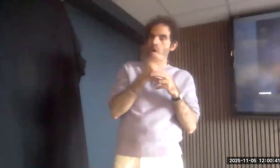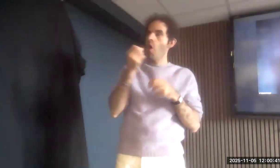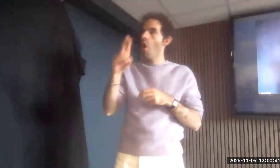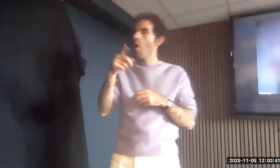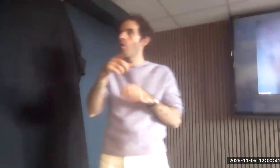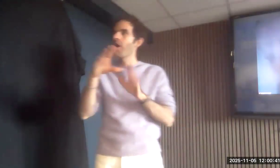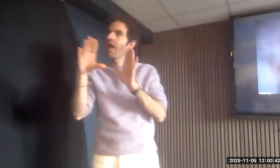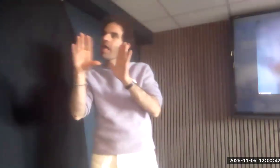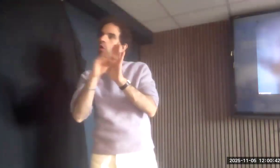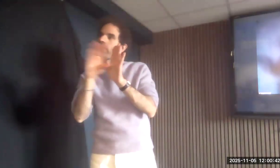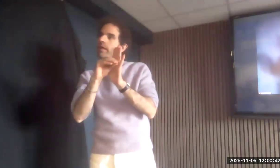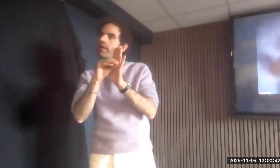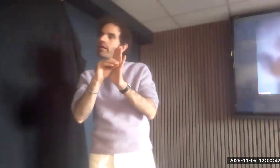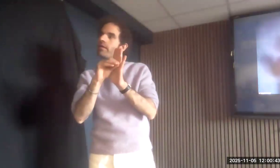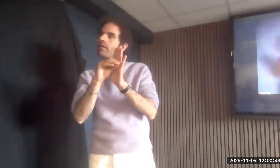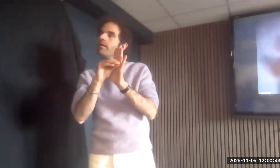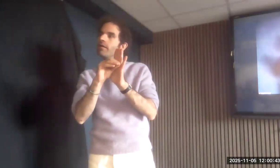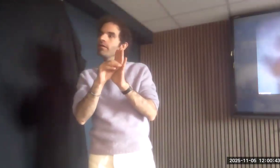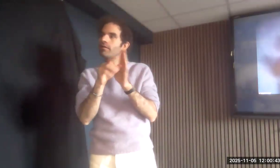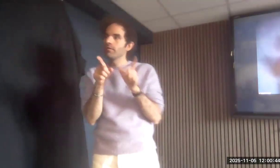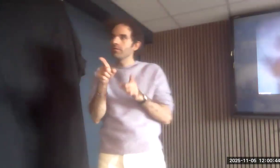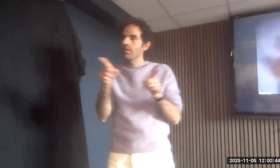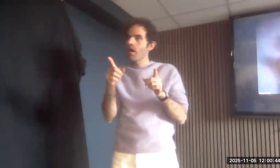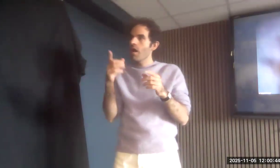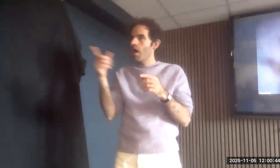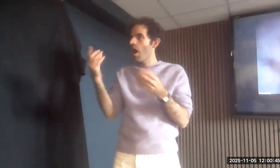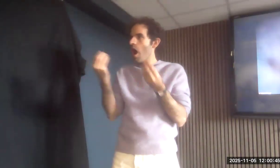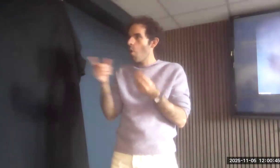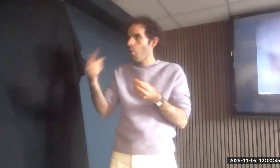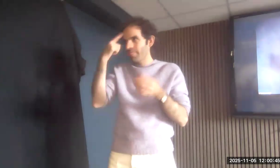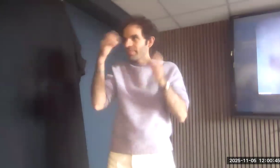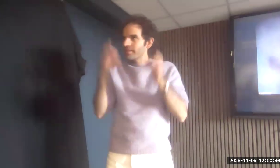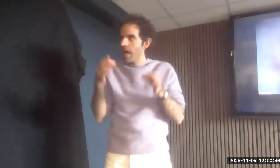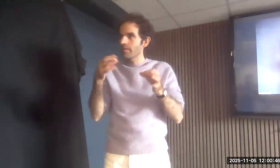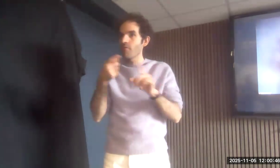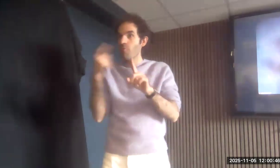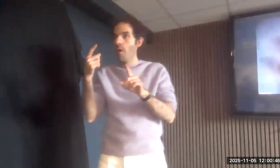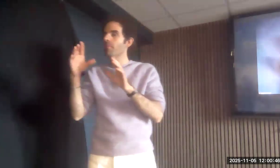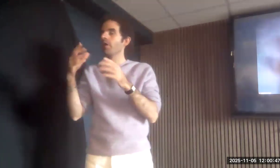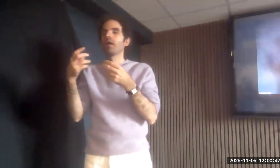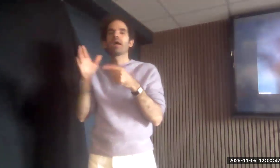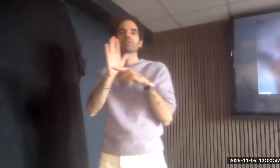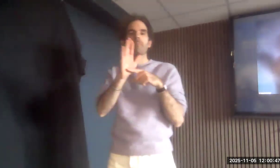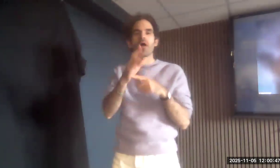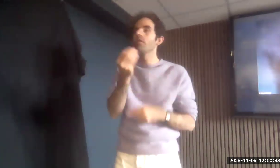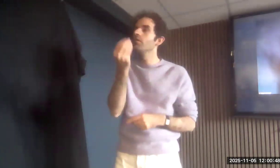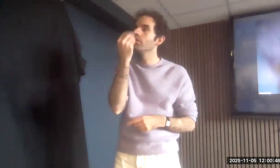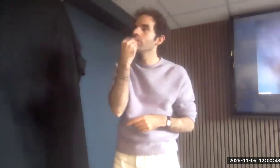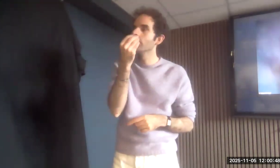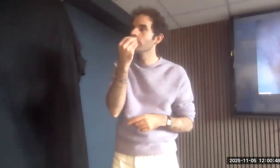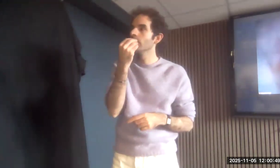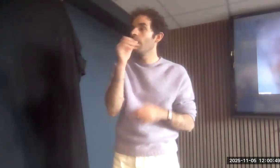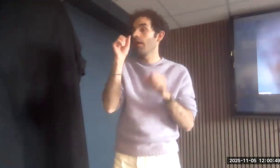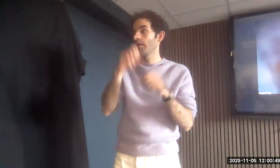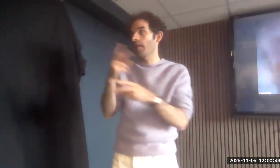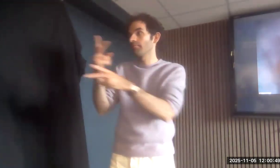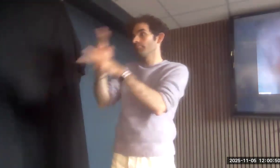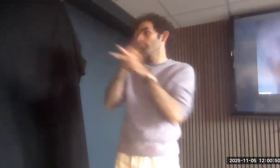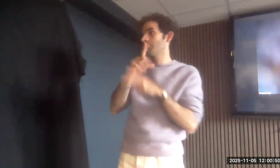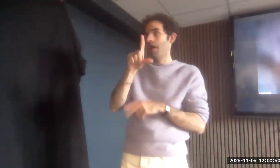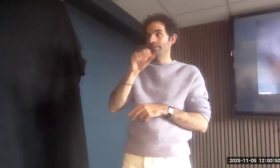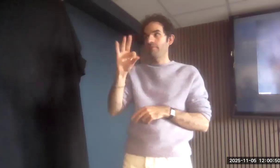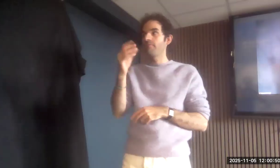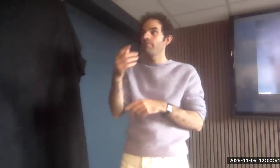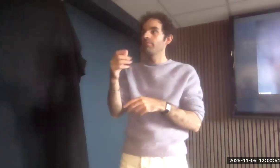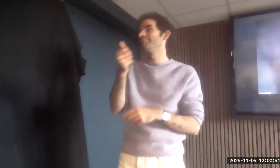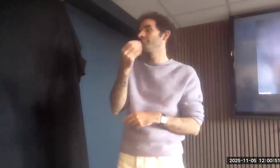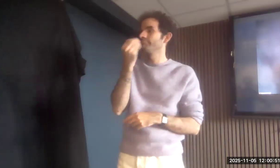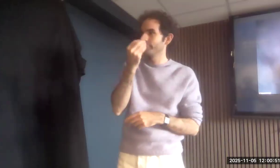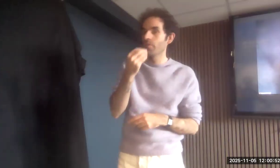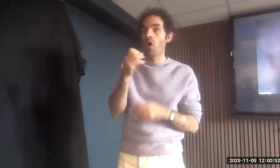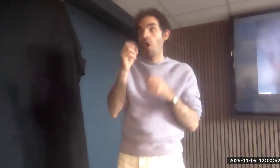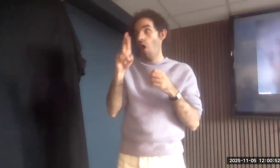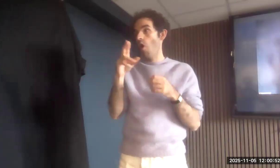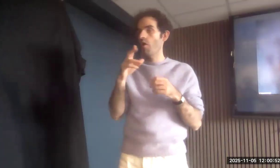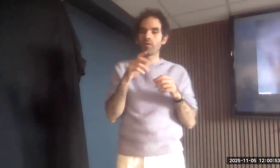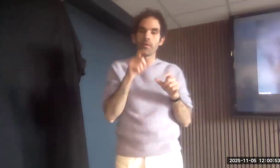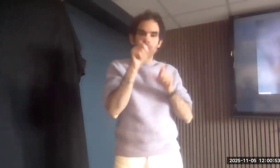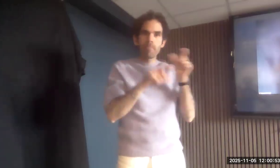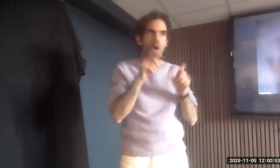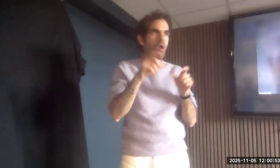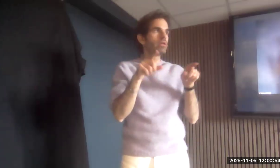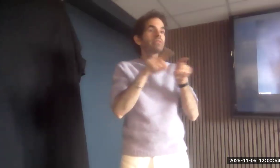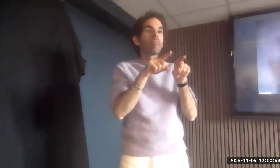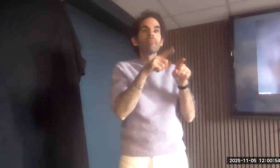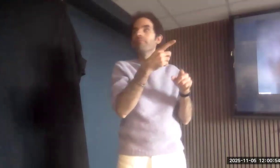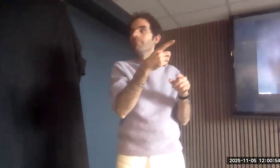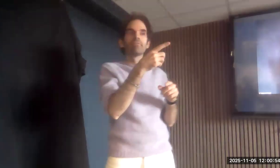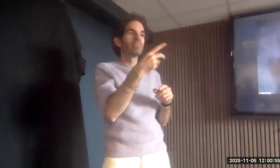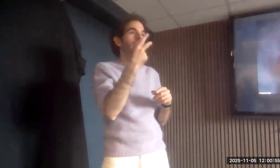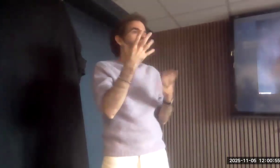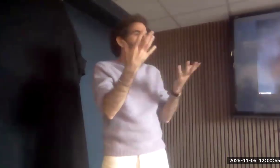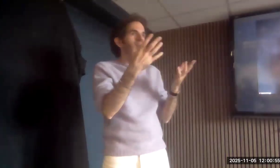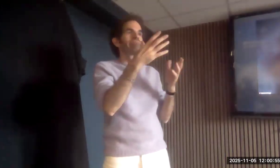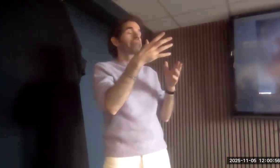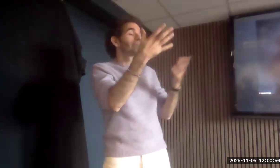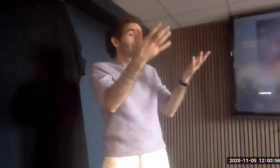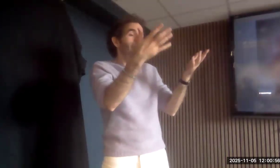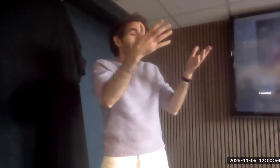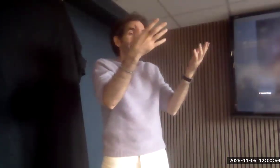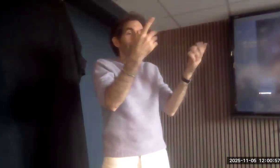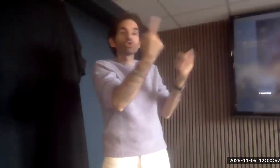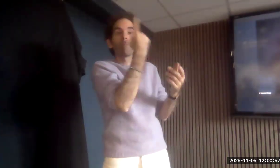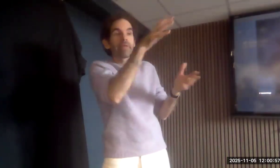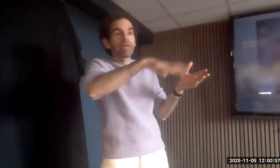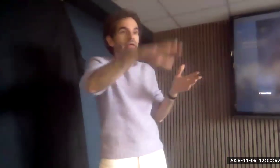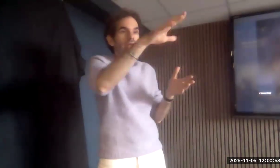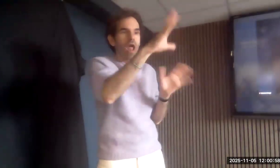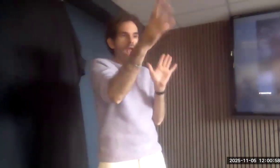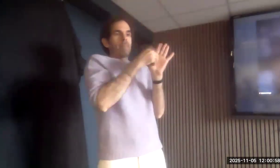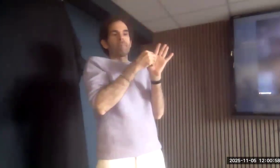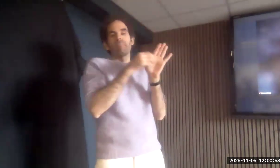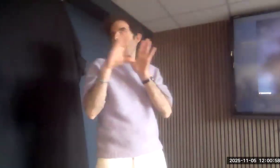So, I'm just curious how you know if something is borrowed from another language, if it's a lexical borrowing, or if it's just a function of iconicity. For example, the sign for to EAT.